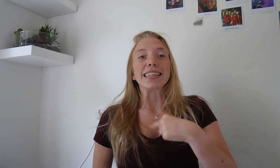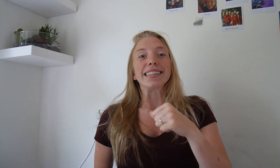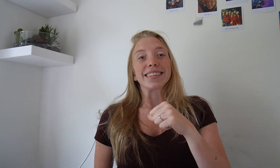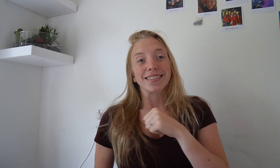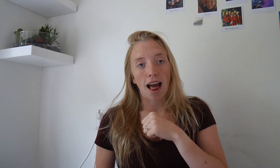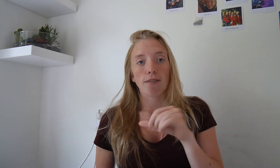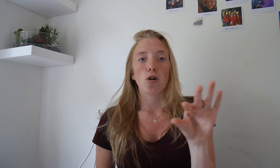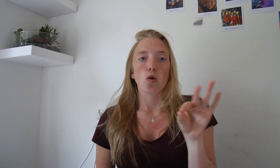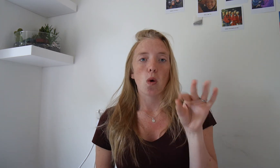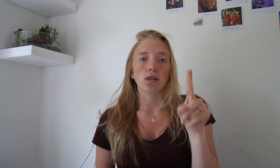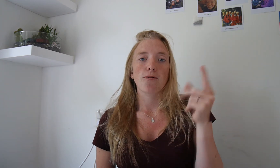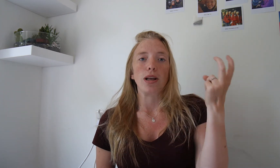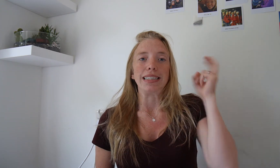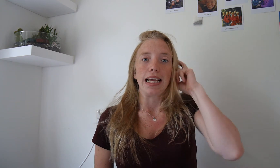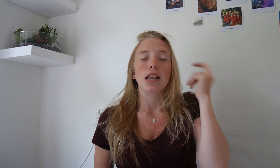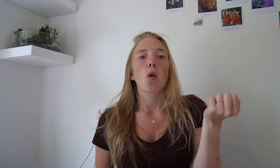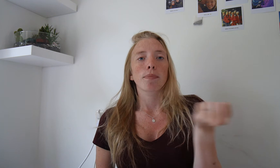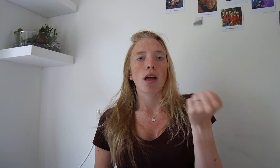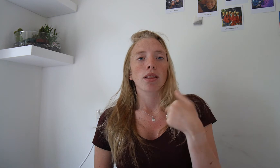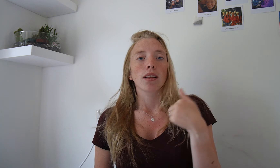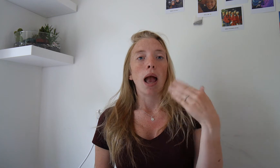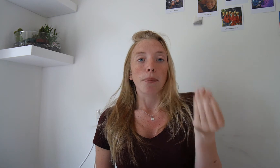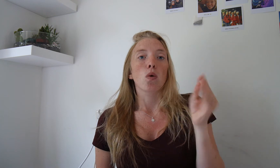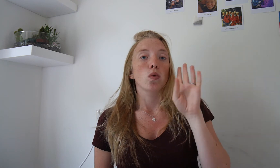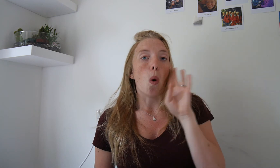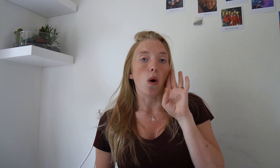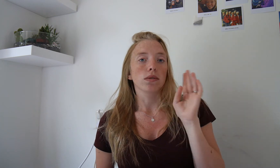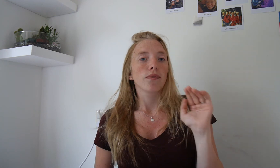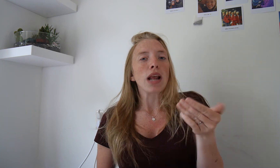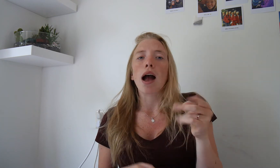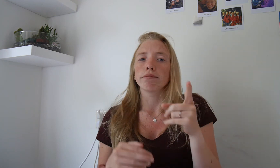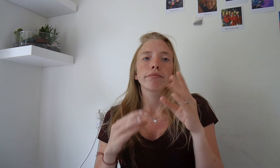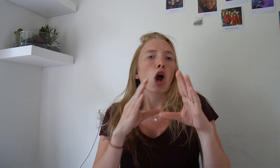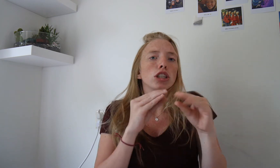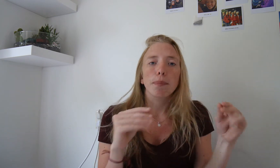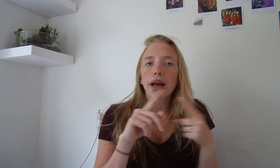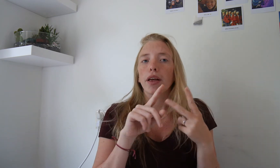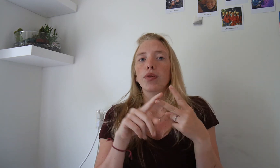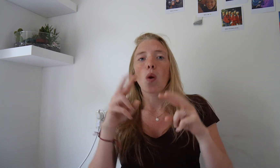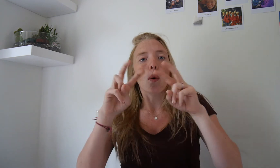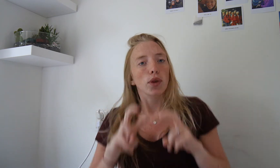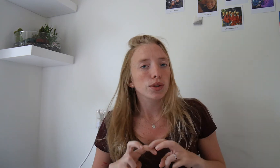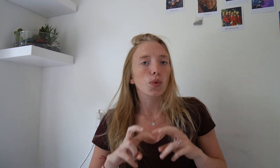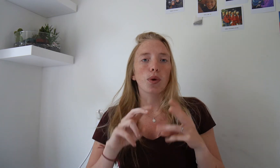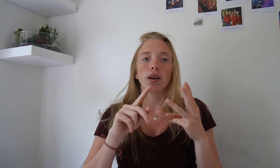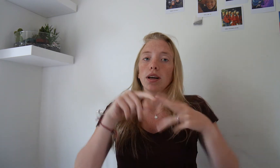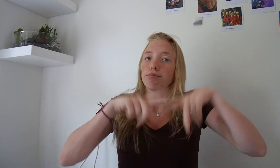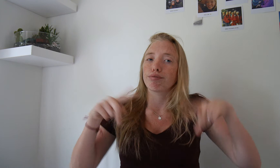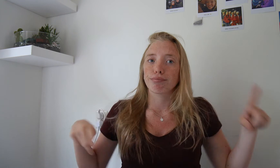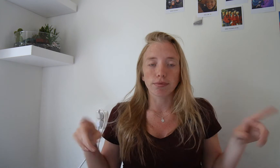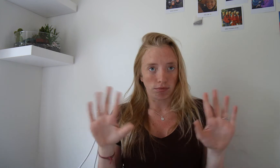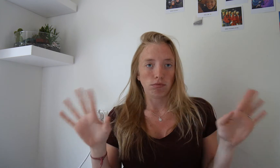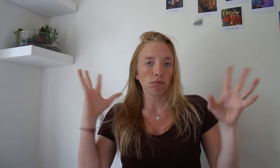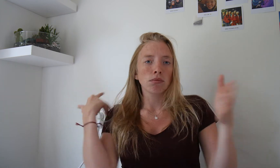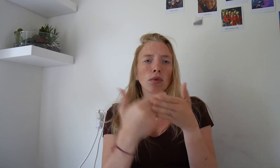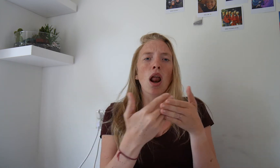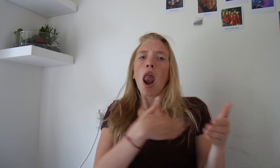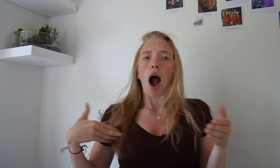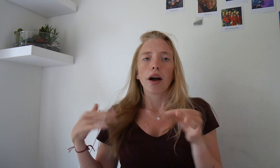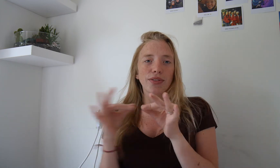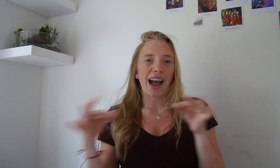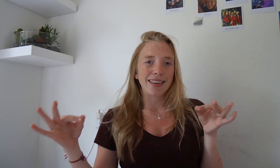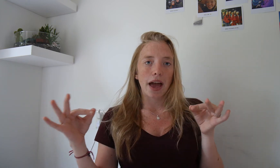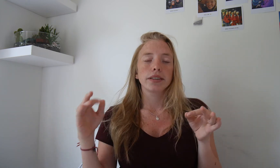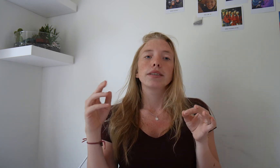Personally, I chose it because, according to various conversations and consultations, etc… in a long process,